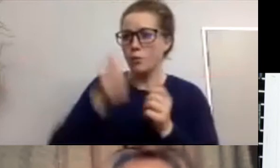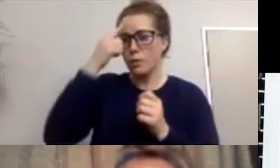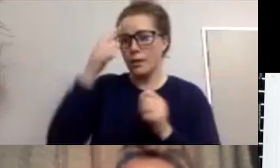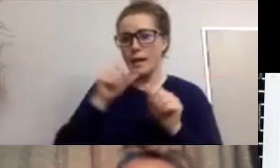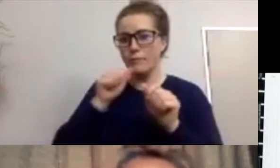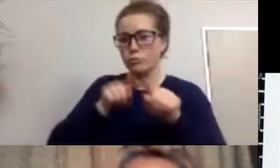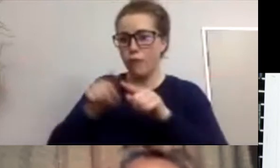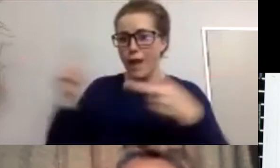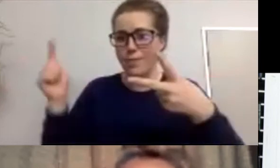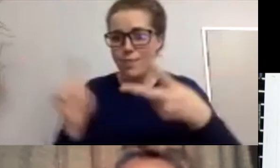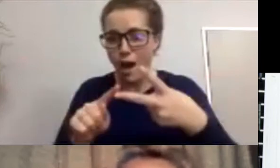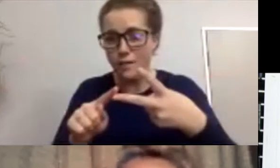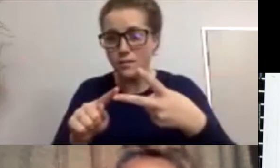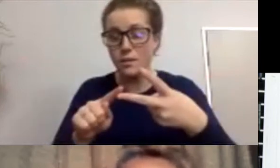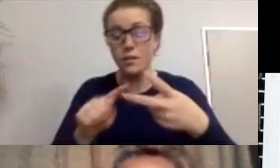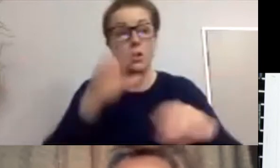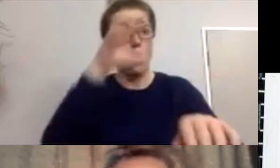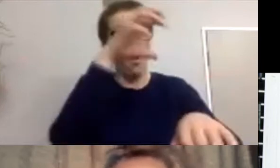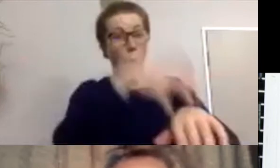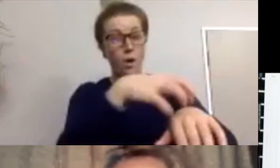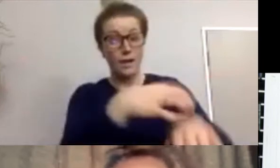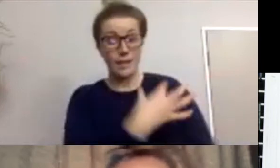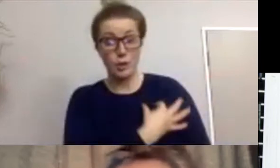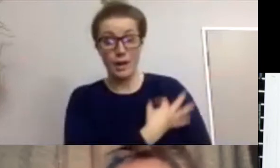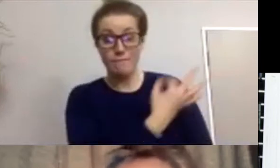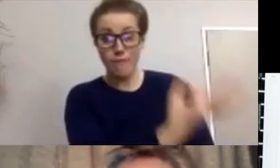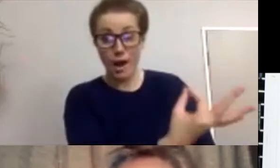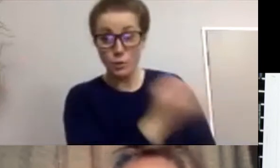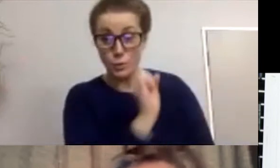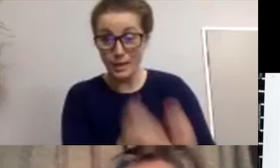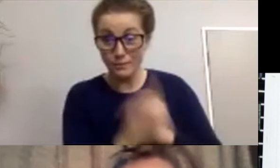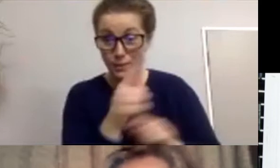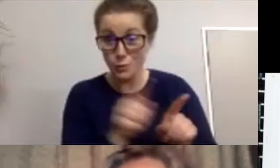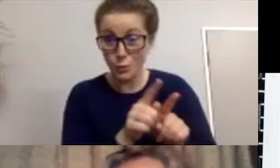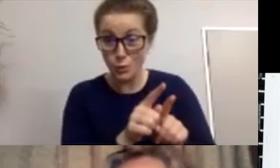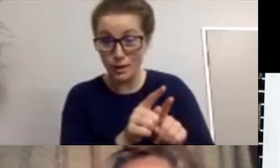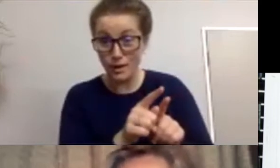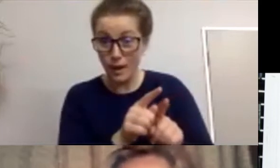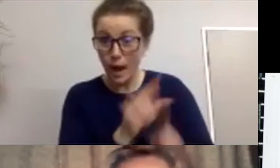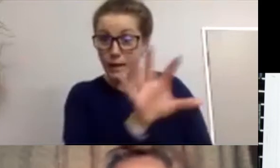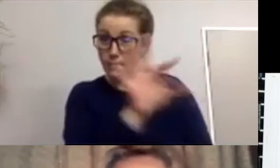and then an organisation invites me to their event and I invite them into my event.